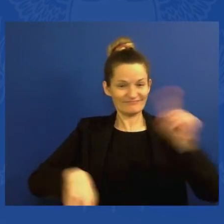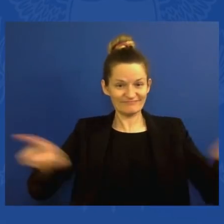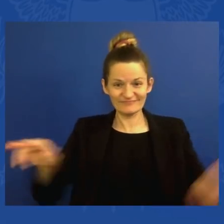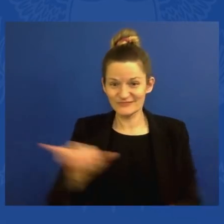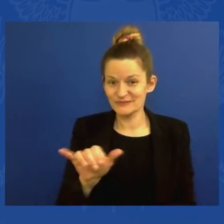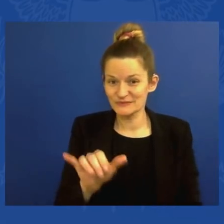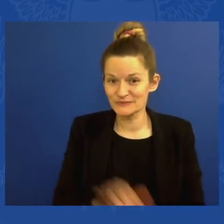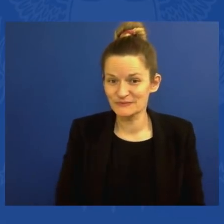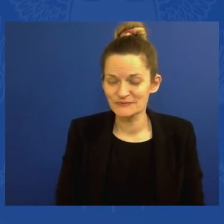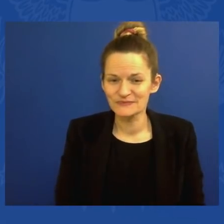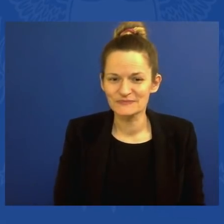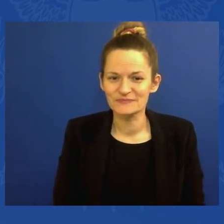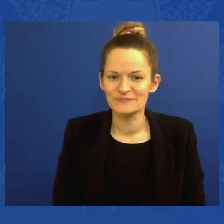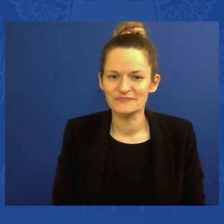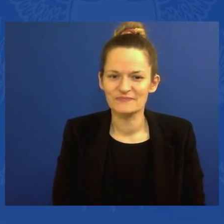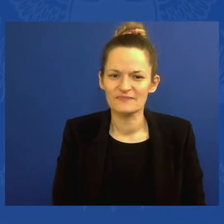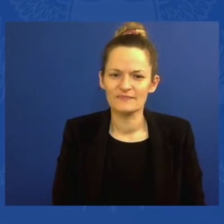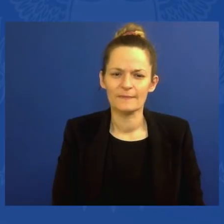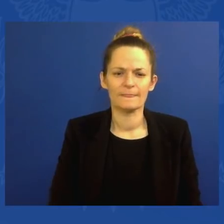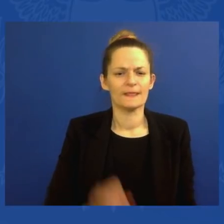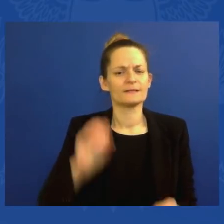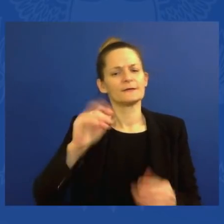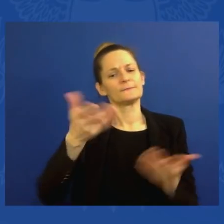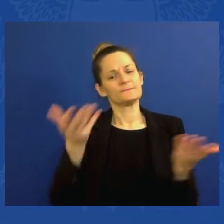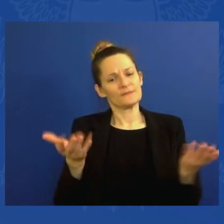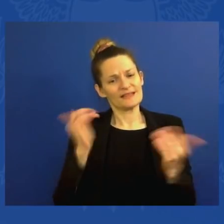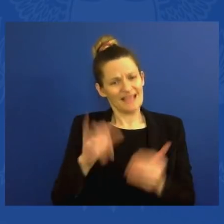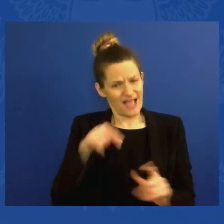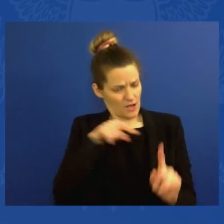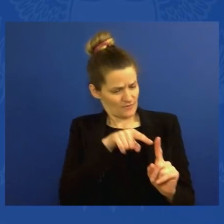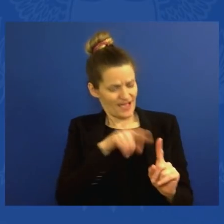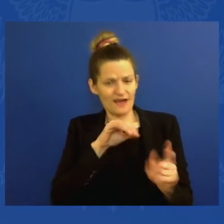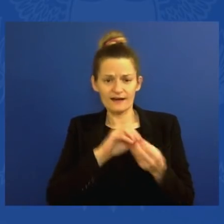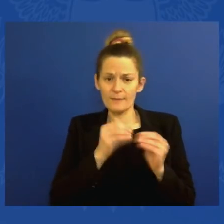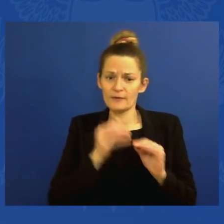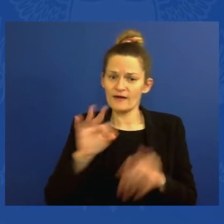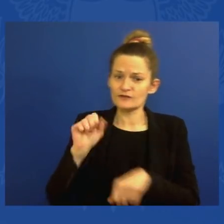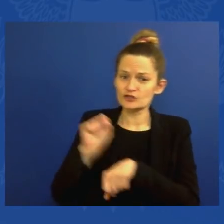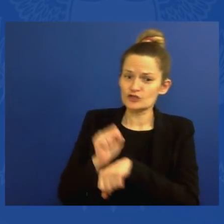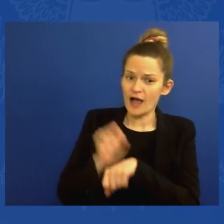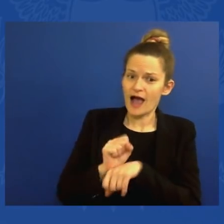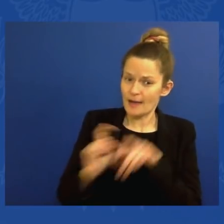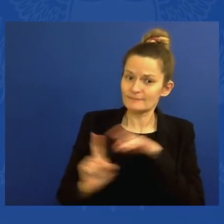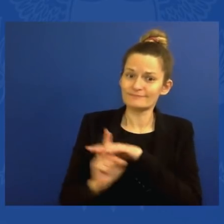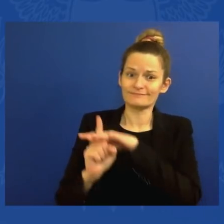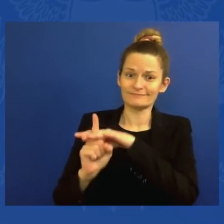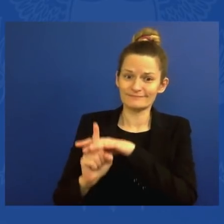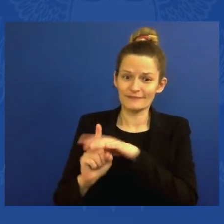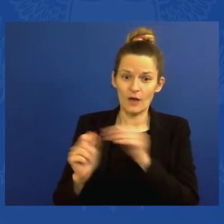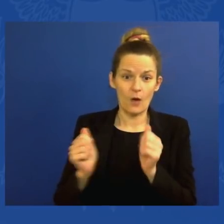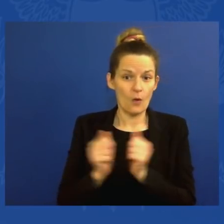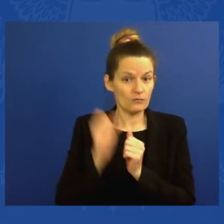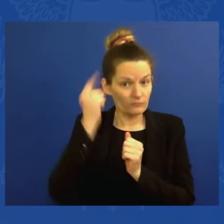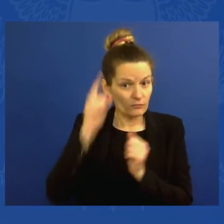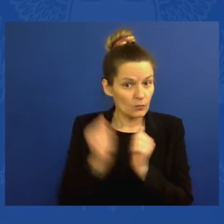the lowest on recorded -- that was -- since we've been keeping records. 4.3 percent. It's amazing.